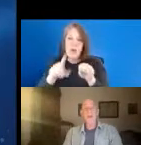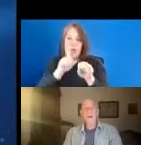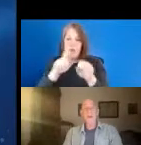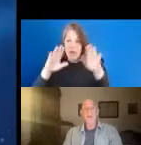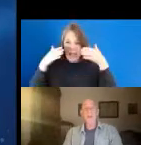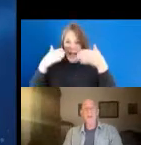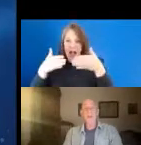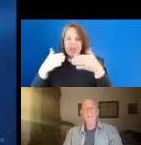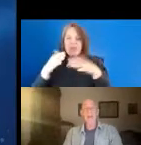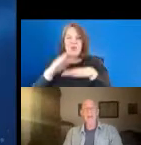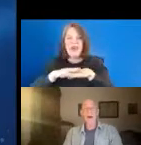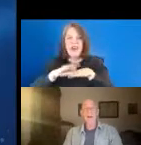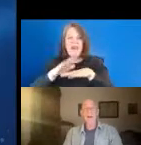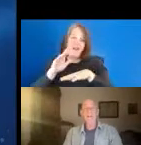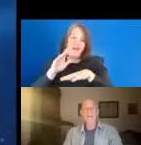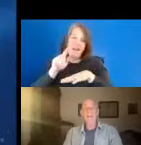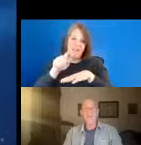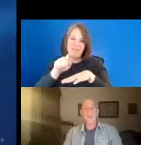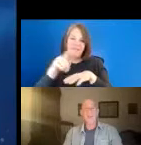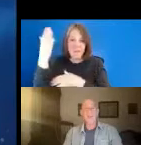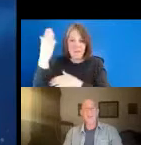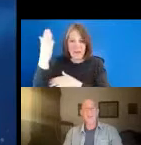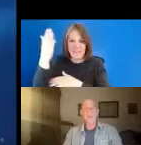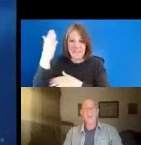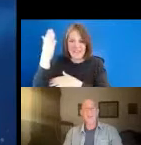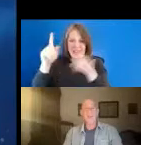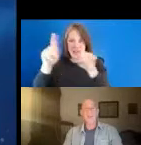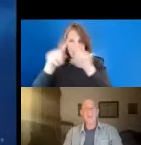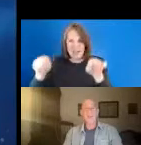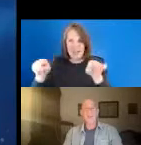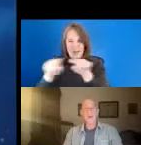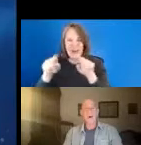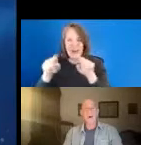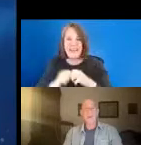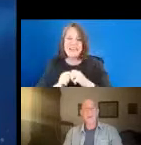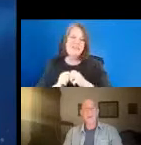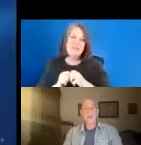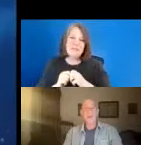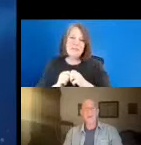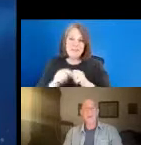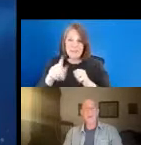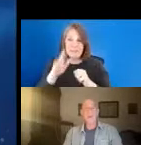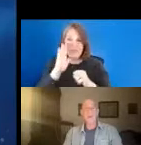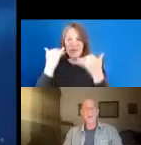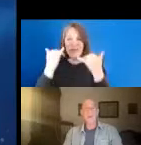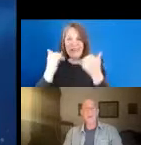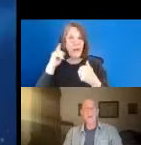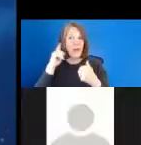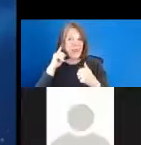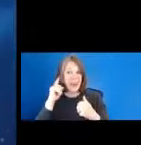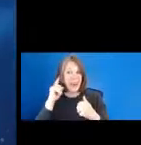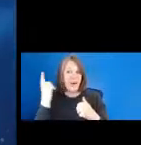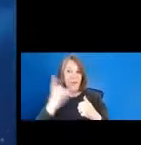16:19:52 on the presentation screen. So you will now hear only my voice.